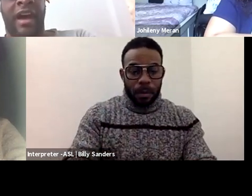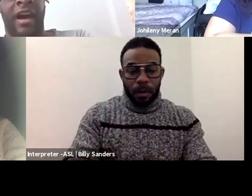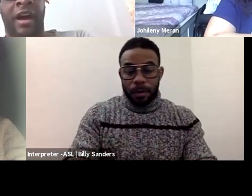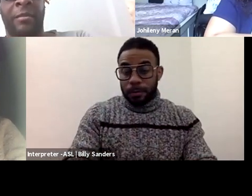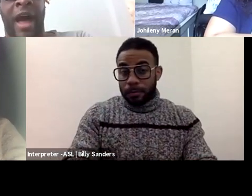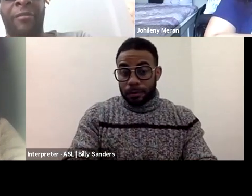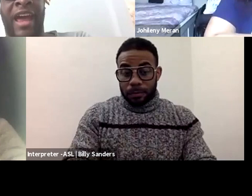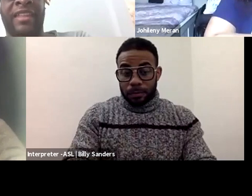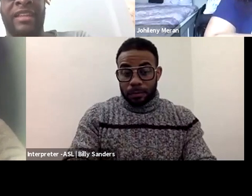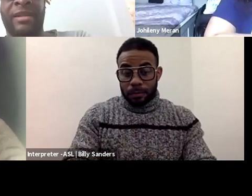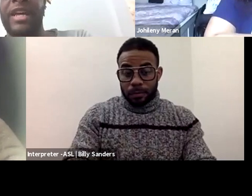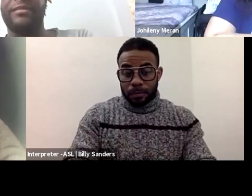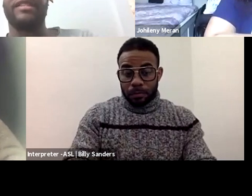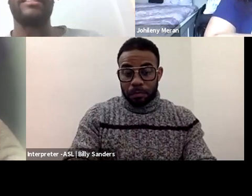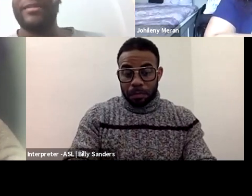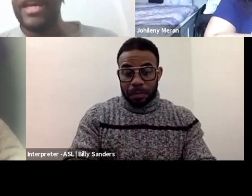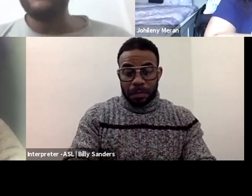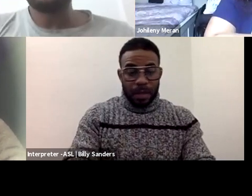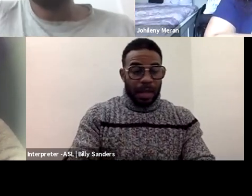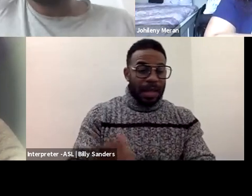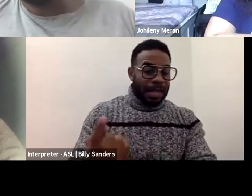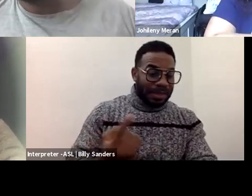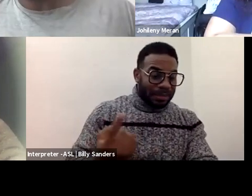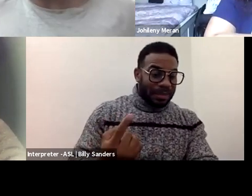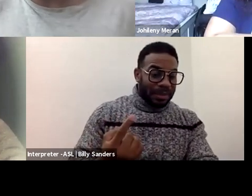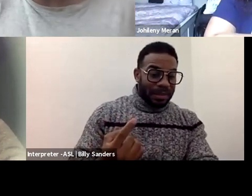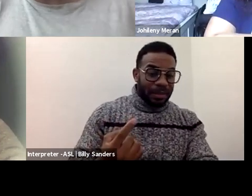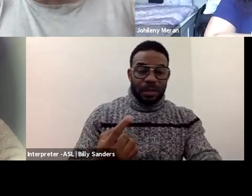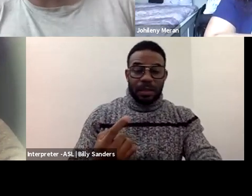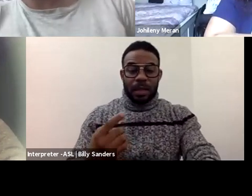I would add that sometimes the country themselves will do things to you that